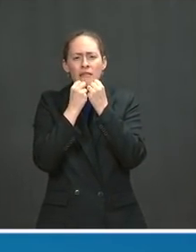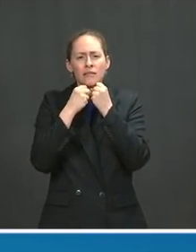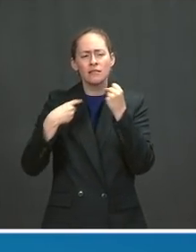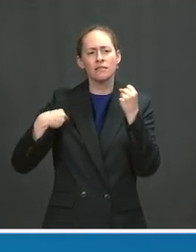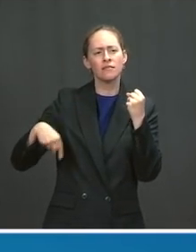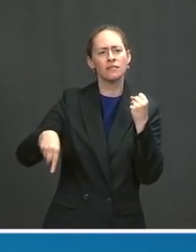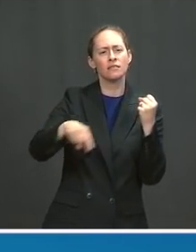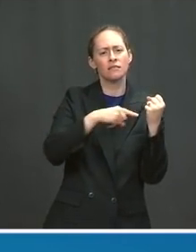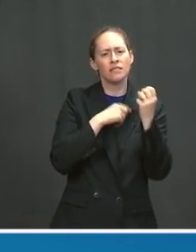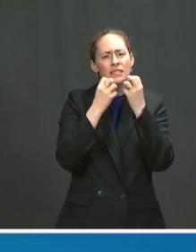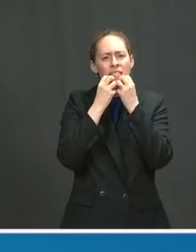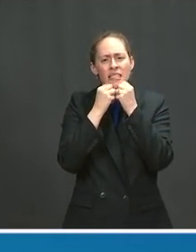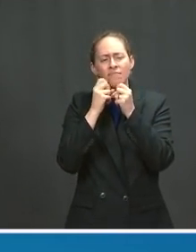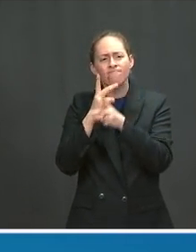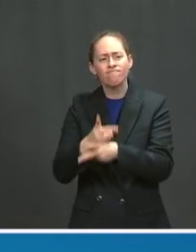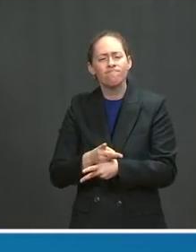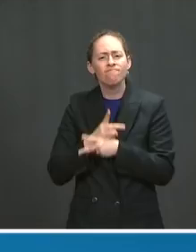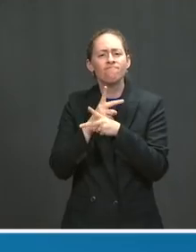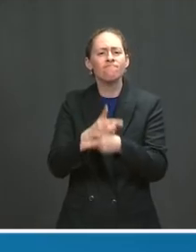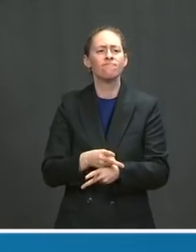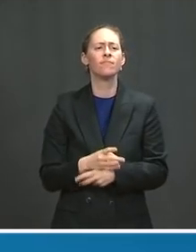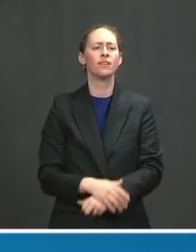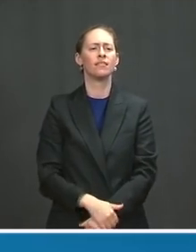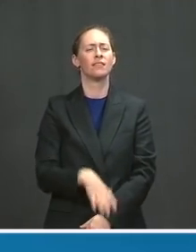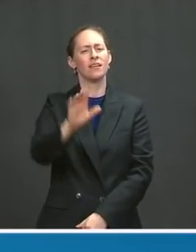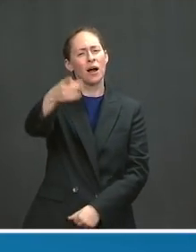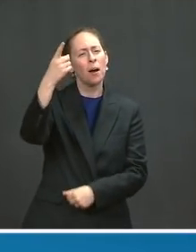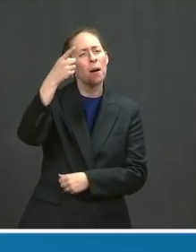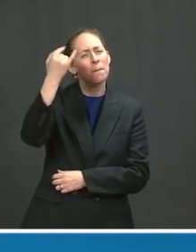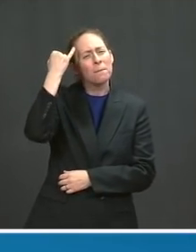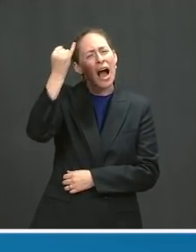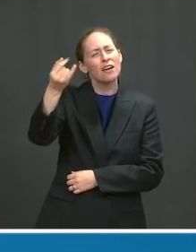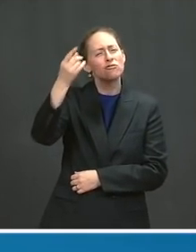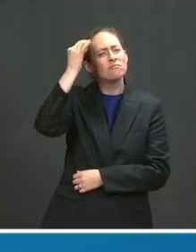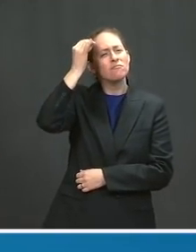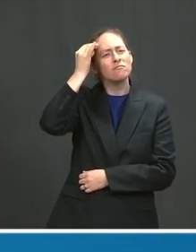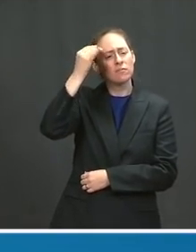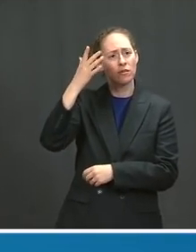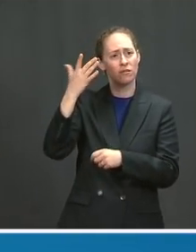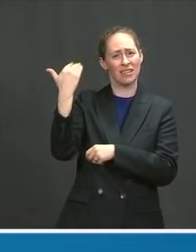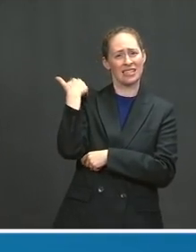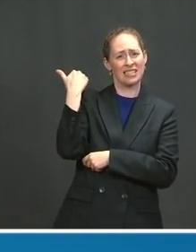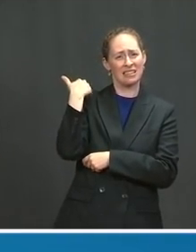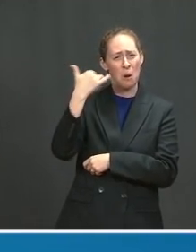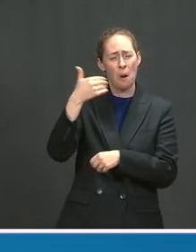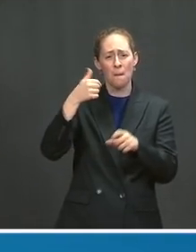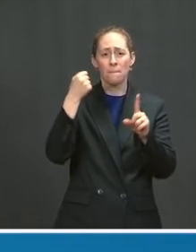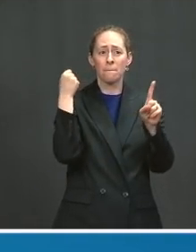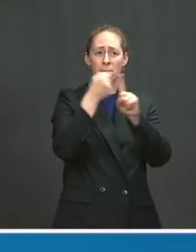in just a matter of months, a gang of hackers can disrupt